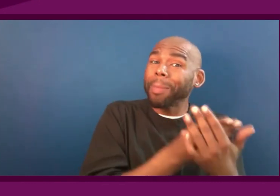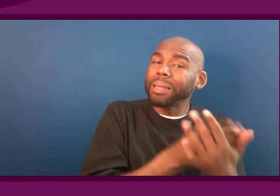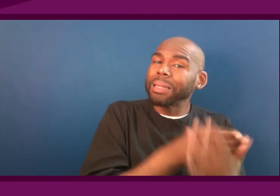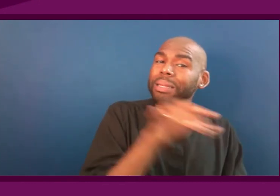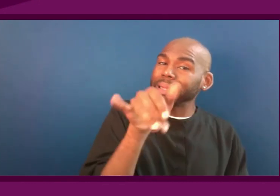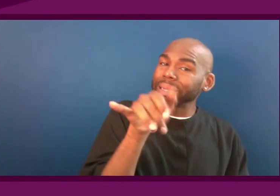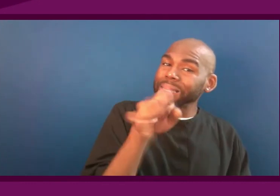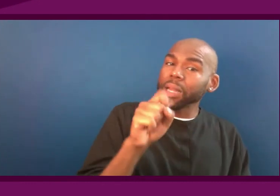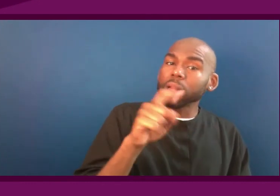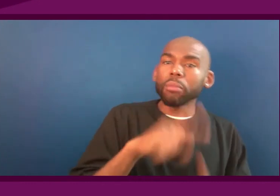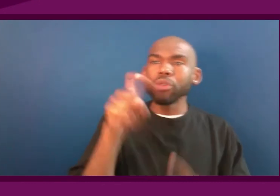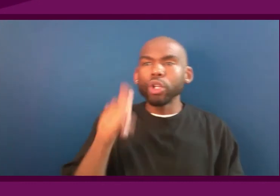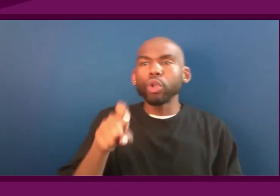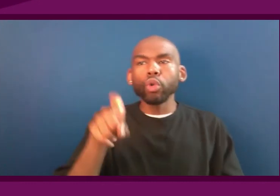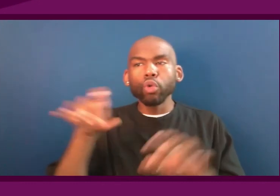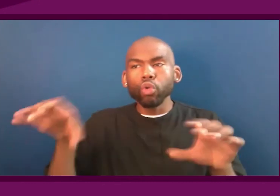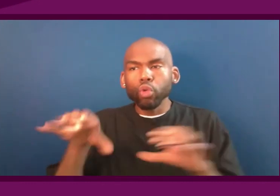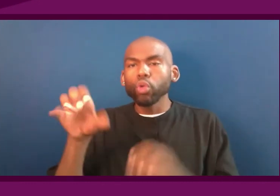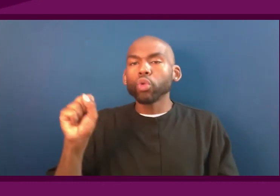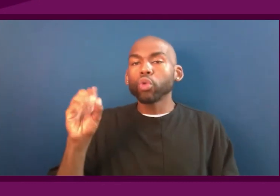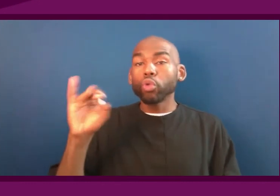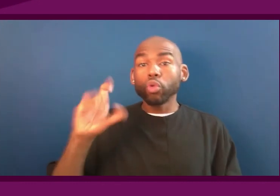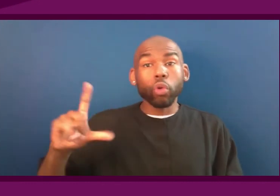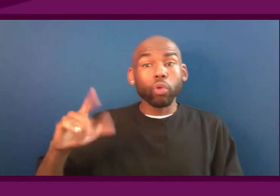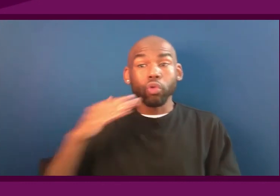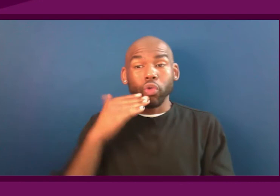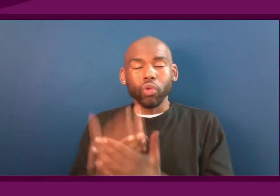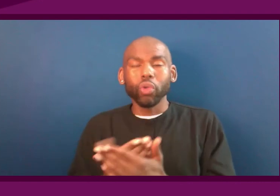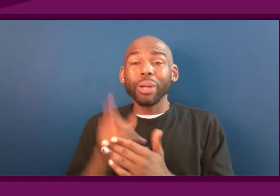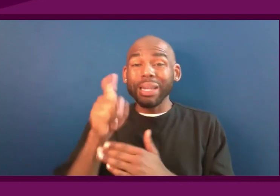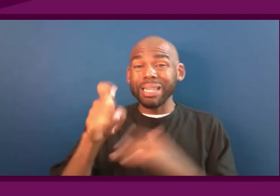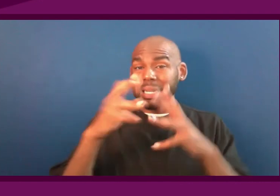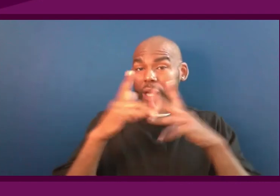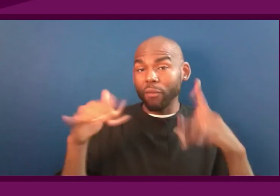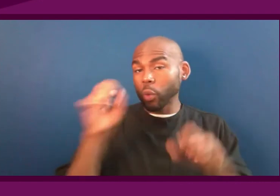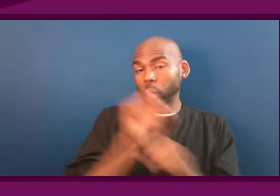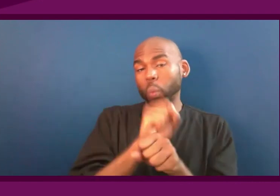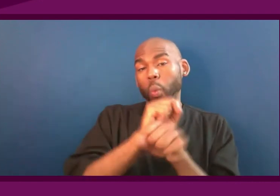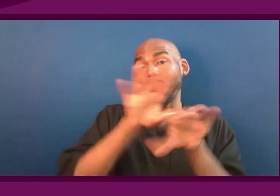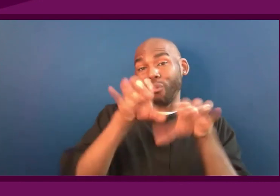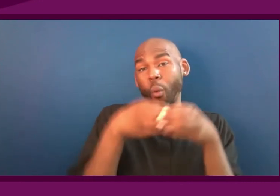Thank you. Thank you. Absolutely. Those Gen Z kids are going to give them a run for their